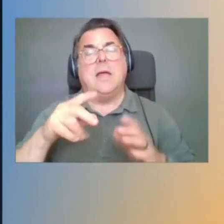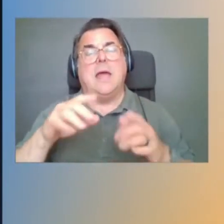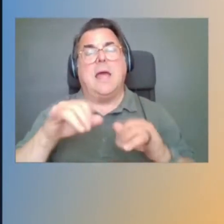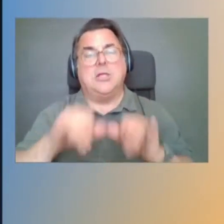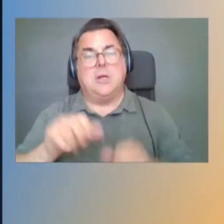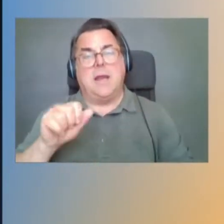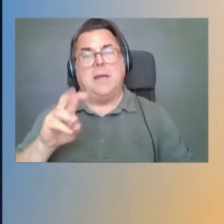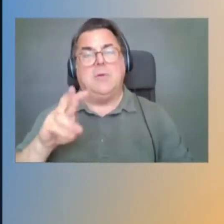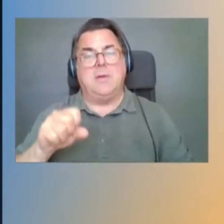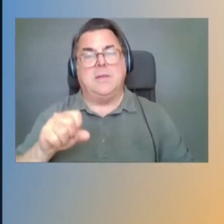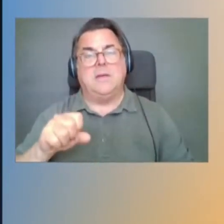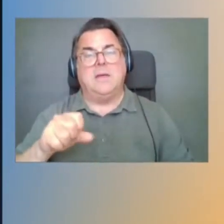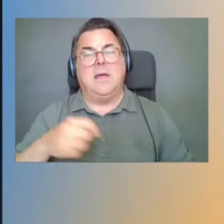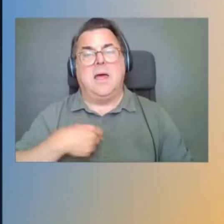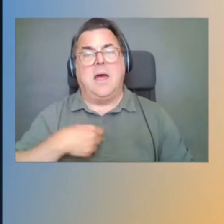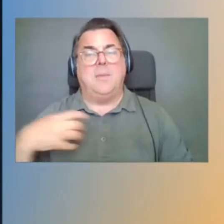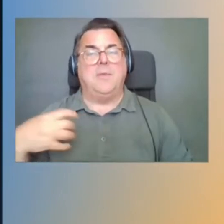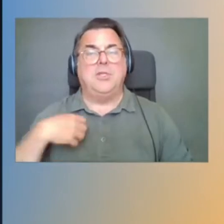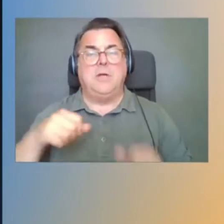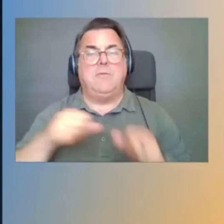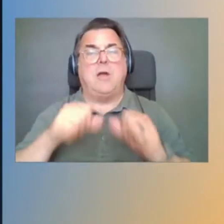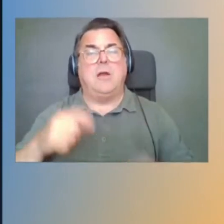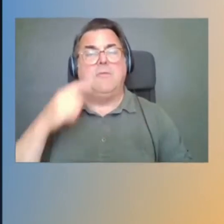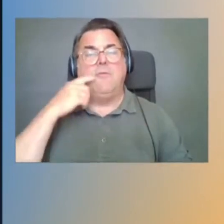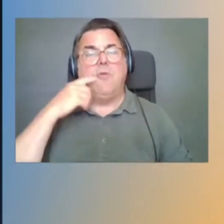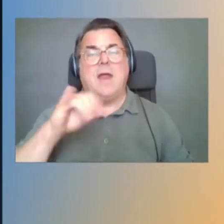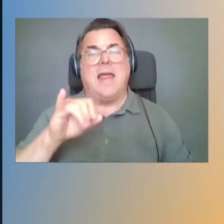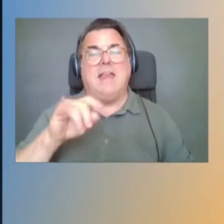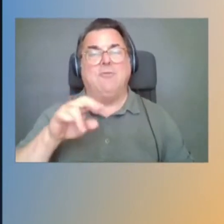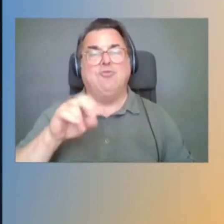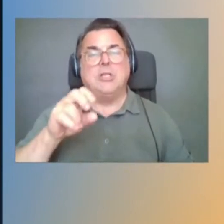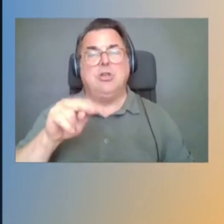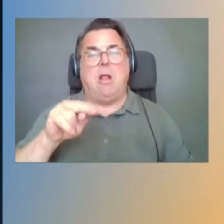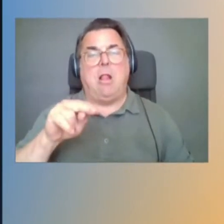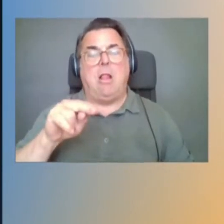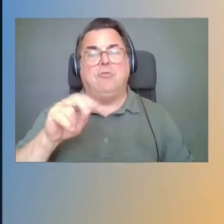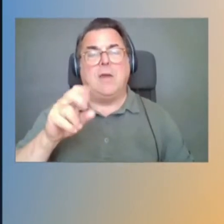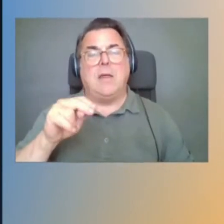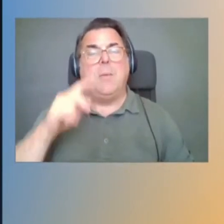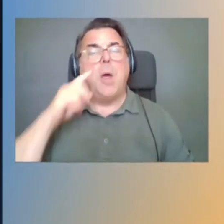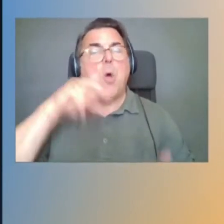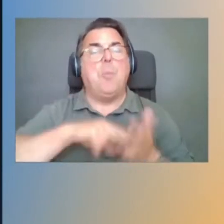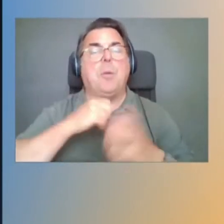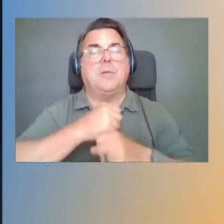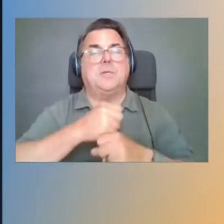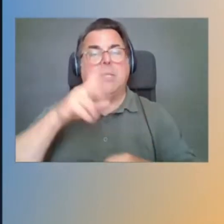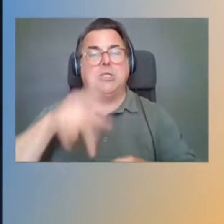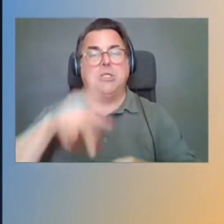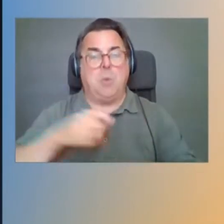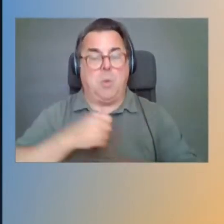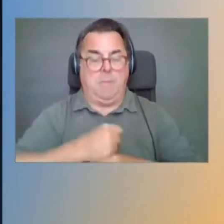and I'm the chief architect for Inferentia and Trainium, which are purpose built chips that we built from the ground up to accelerate inference